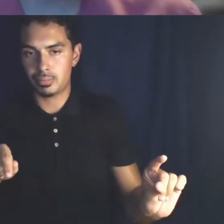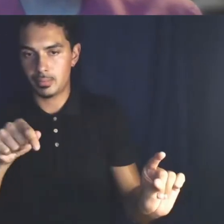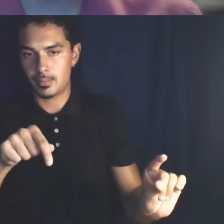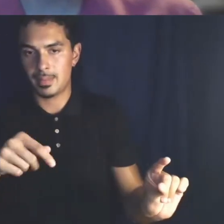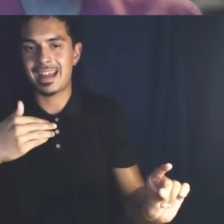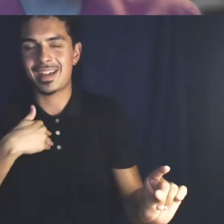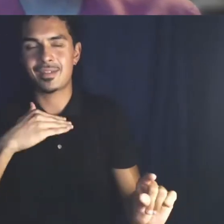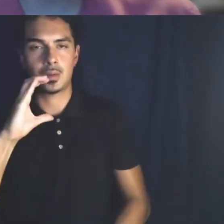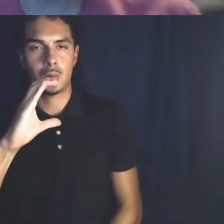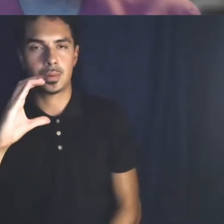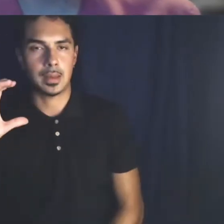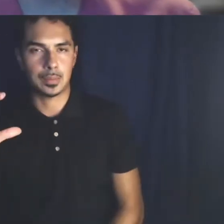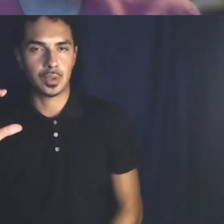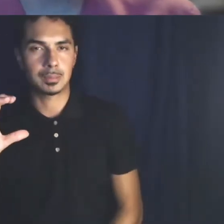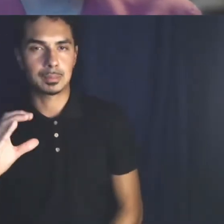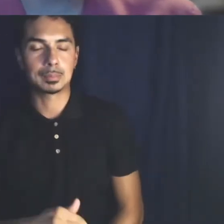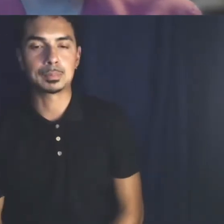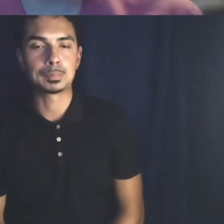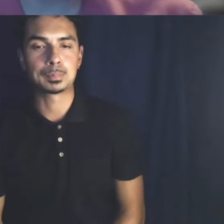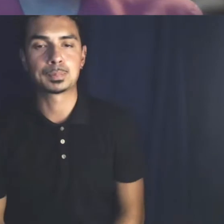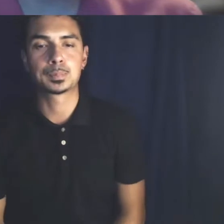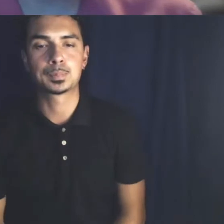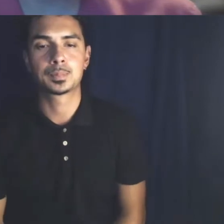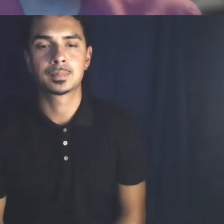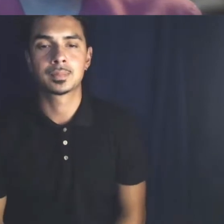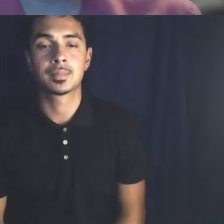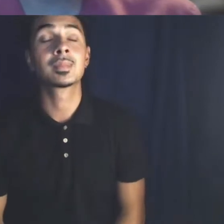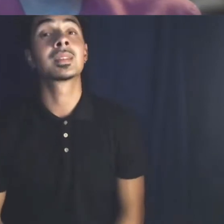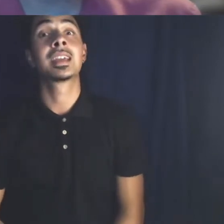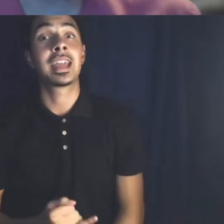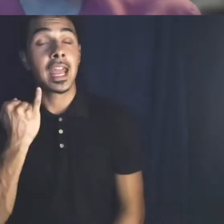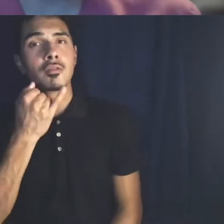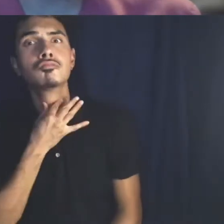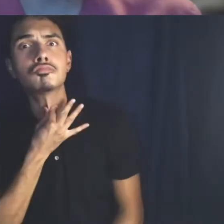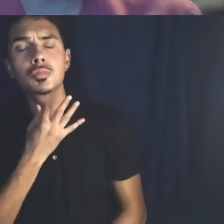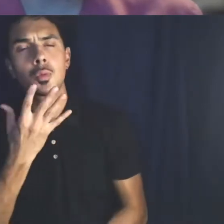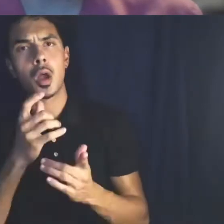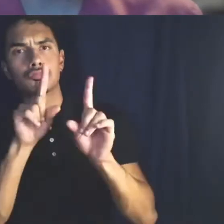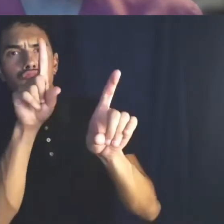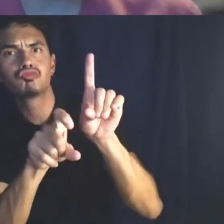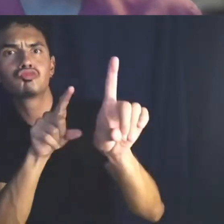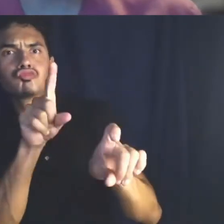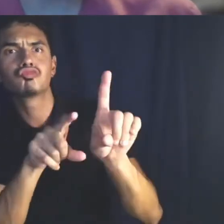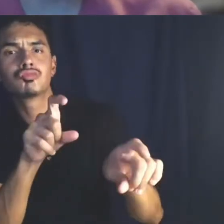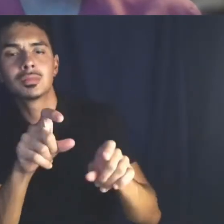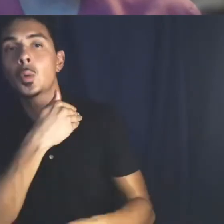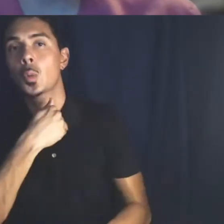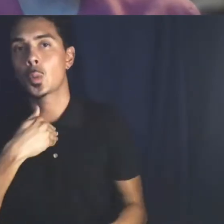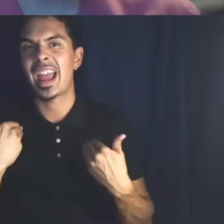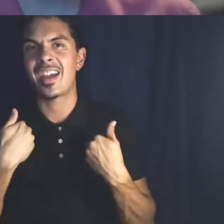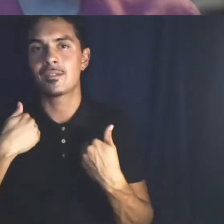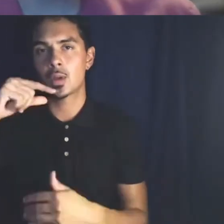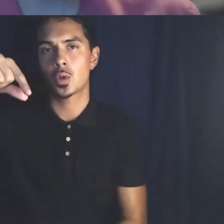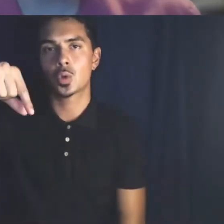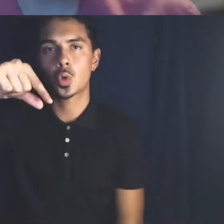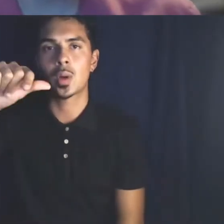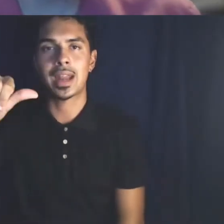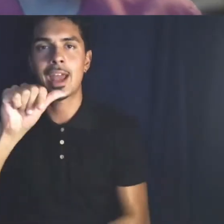We have a couple of ways for y'all to ask questions tonight. One is through the Q&A kind of box, where you can ask anonymous questions